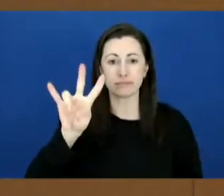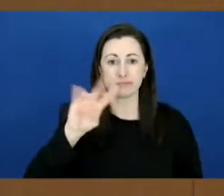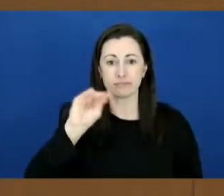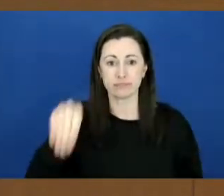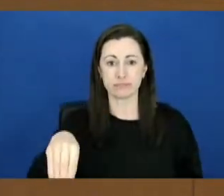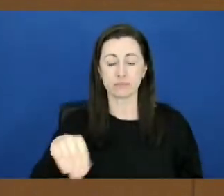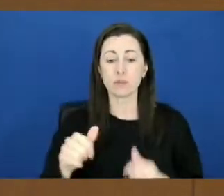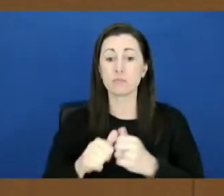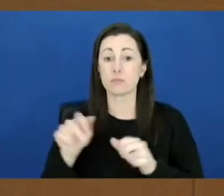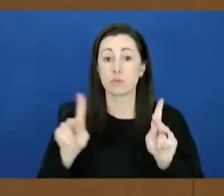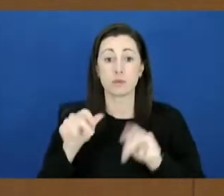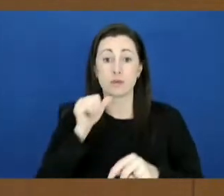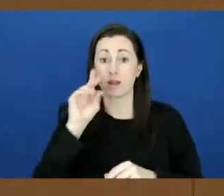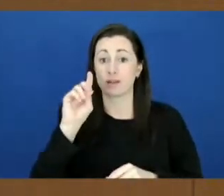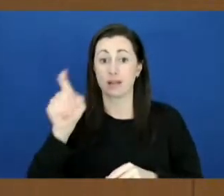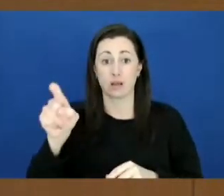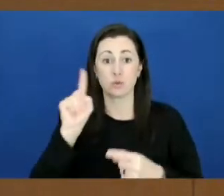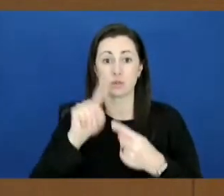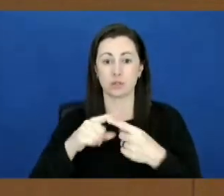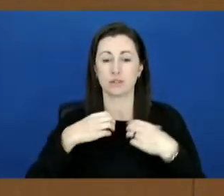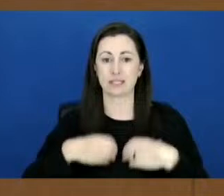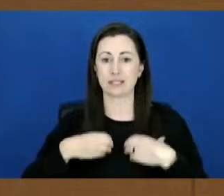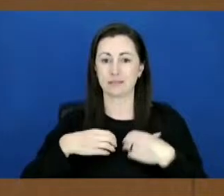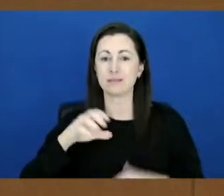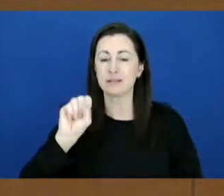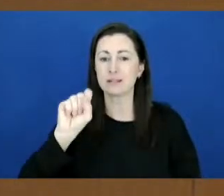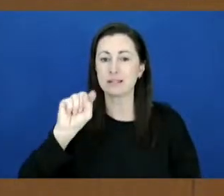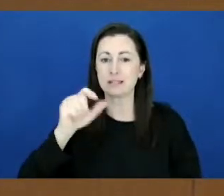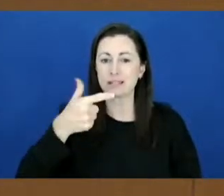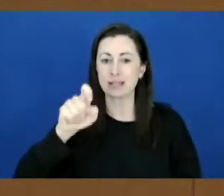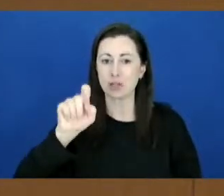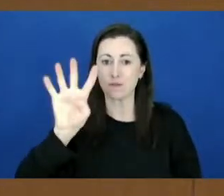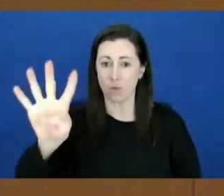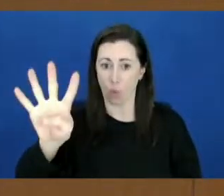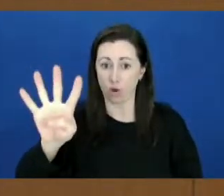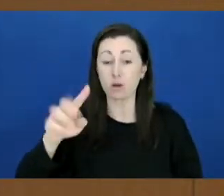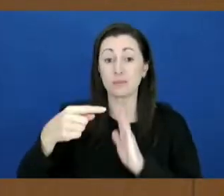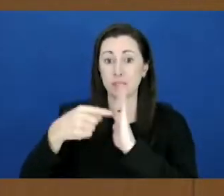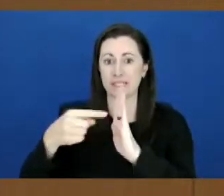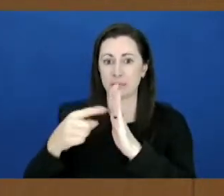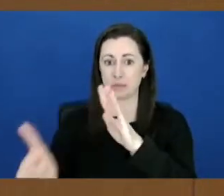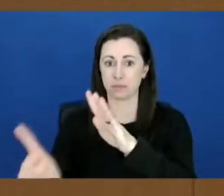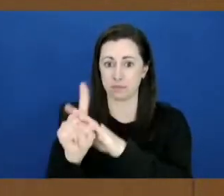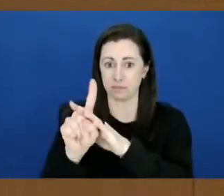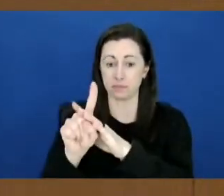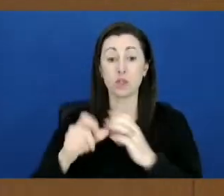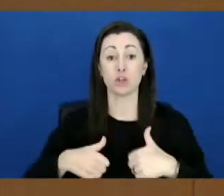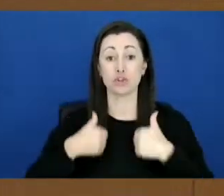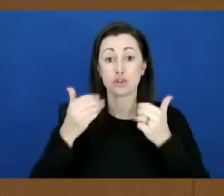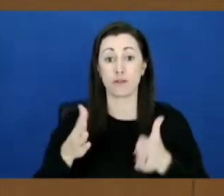ACROSS ALL STAGES IS 27%. MOST PEOPLE ARE NOT DIAGNOSED